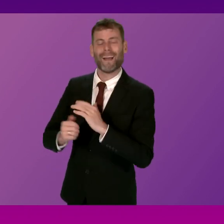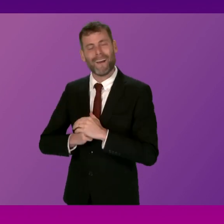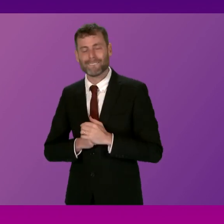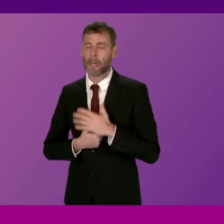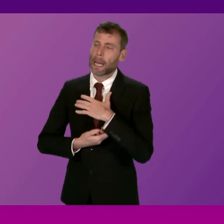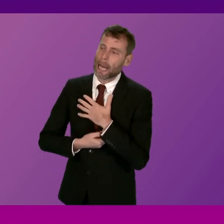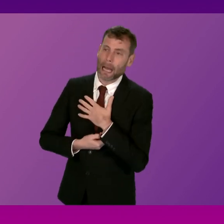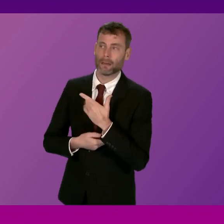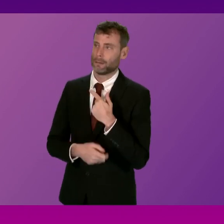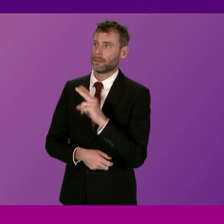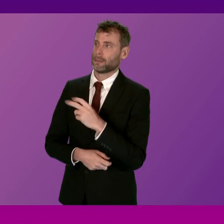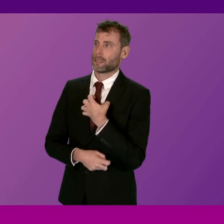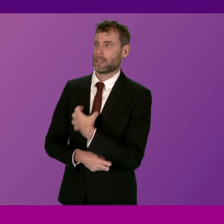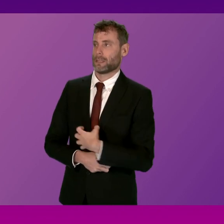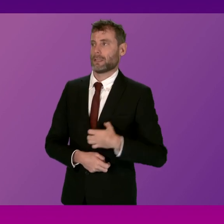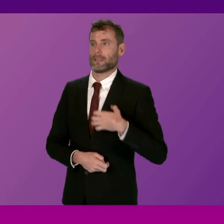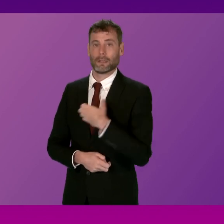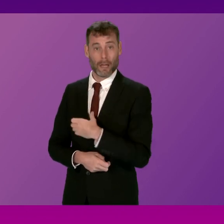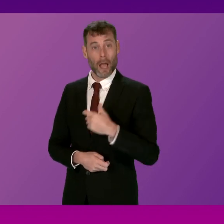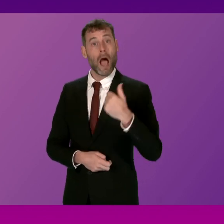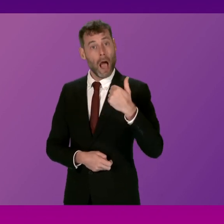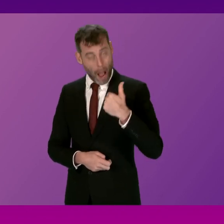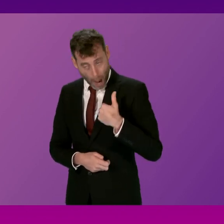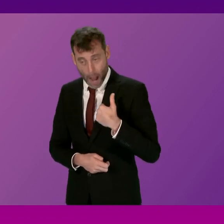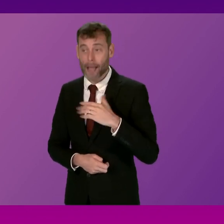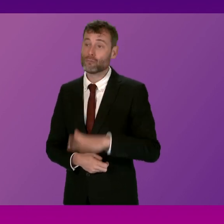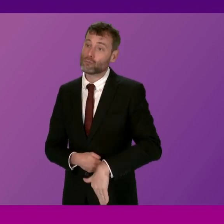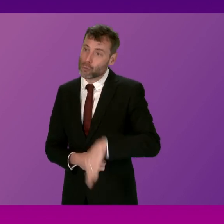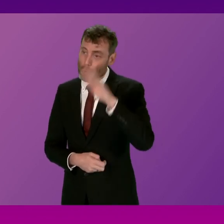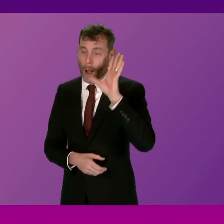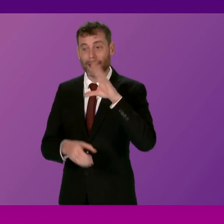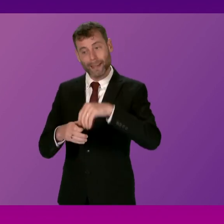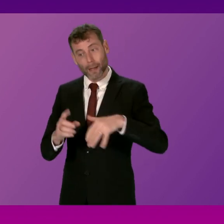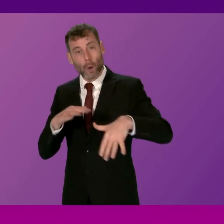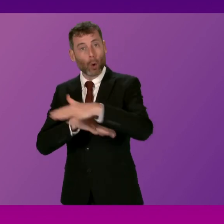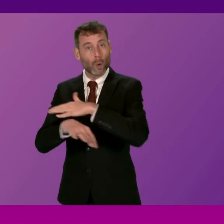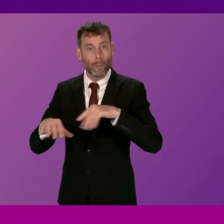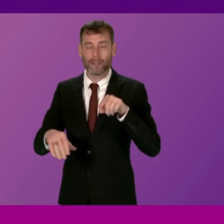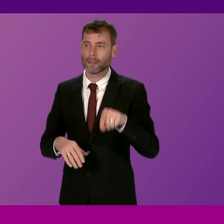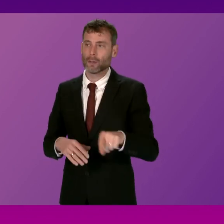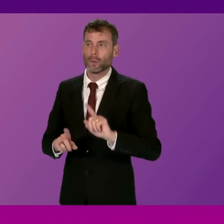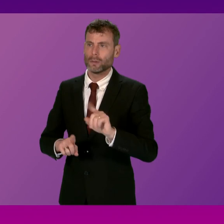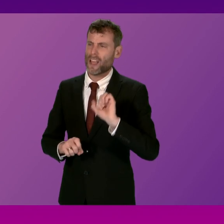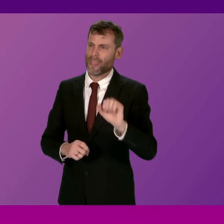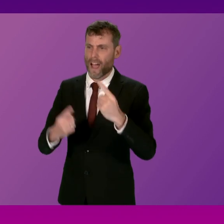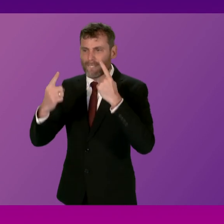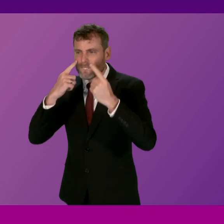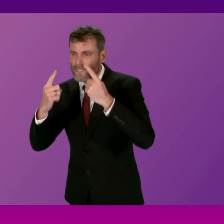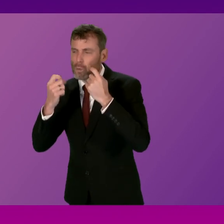I was surrounded by a visually vibrant and expressive community. I will paint a picture of the deaf club in Aberdeen.